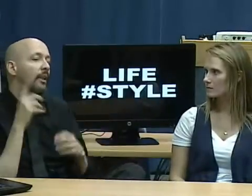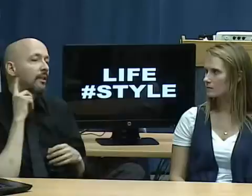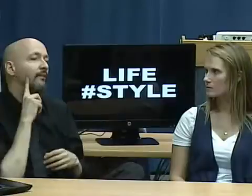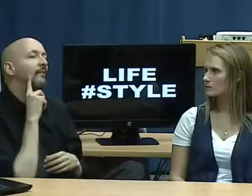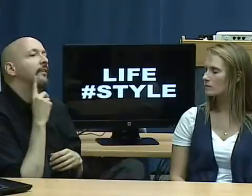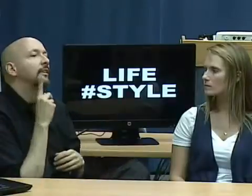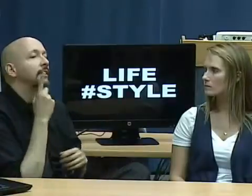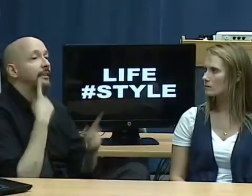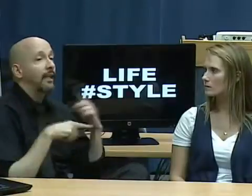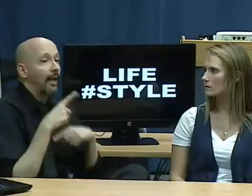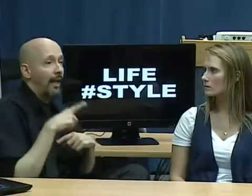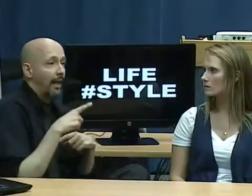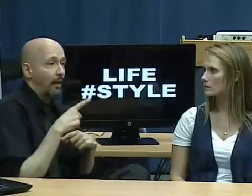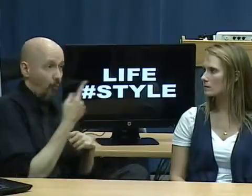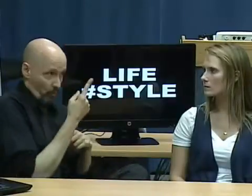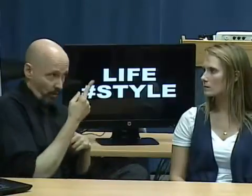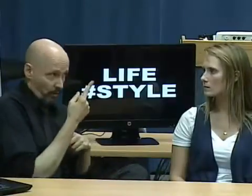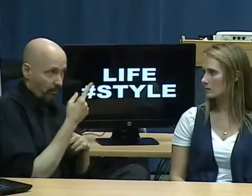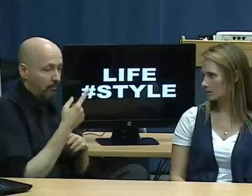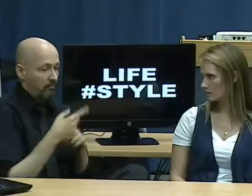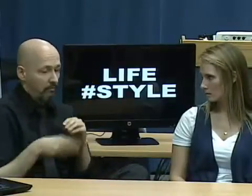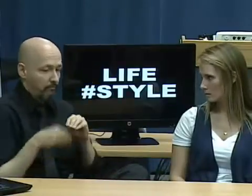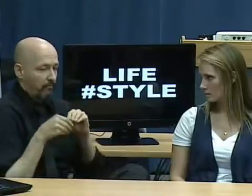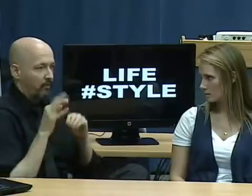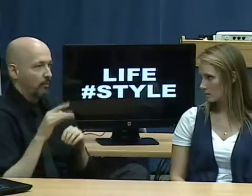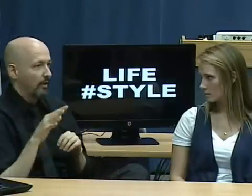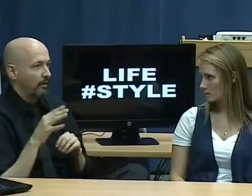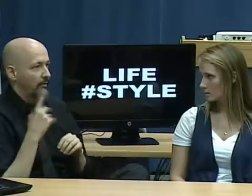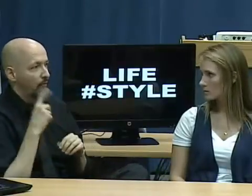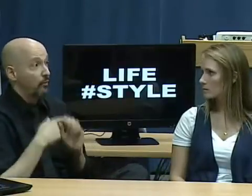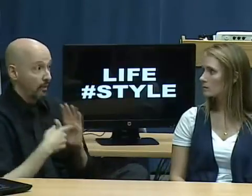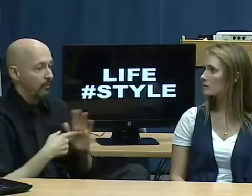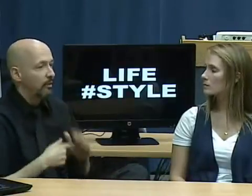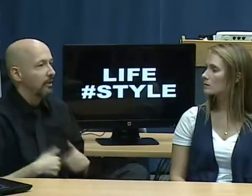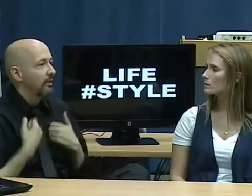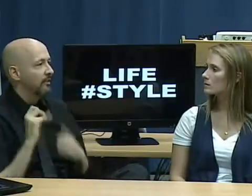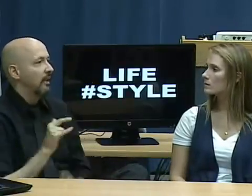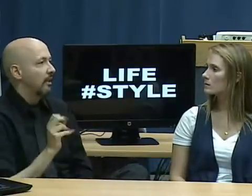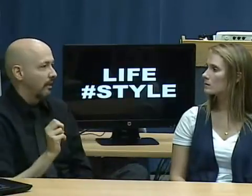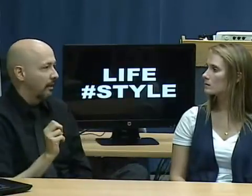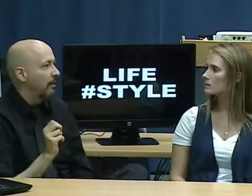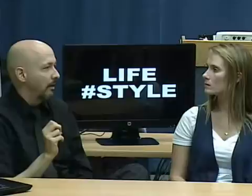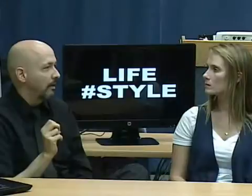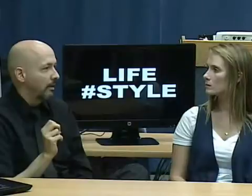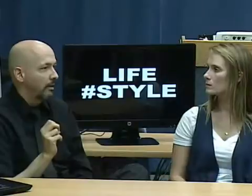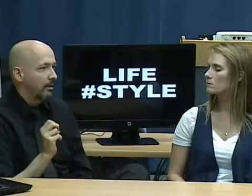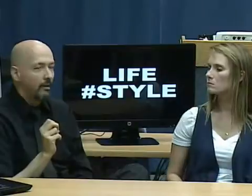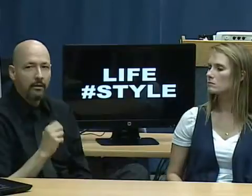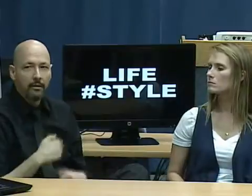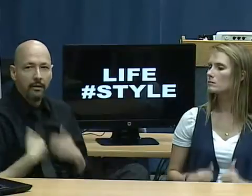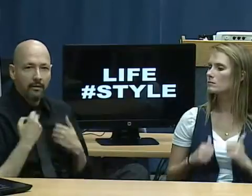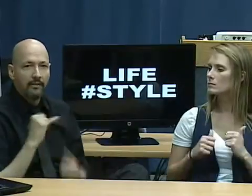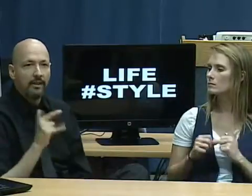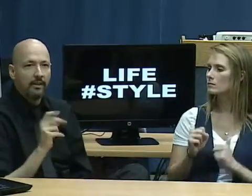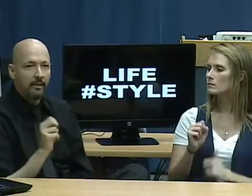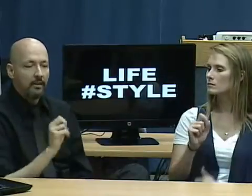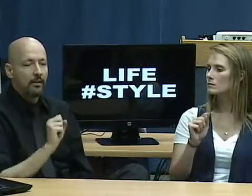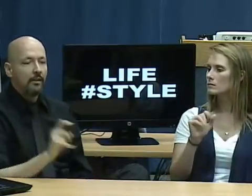Deaf may sign one thing, then add a fingerspelling. For example. Life #STYLE.